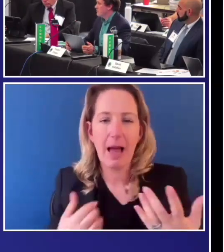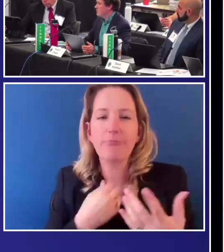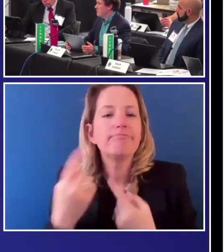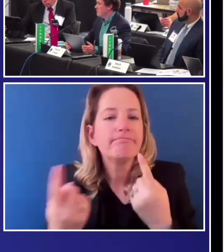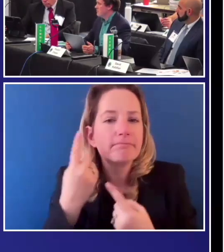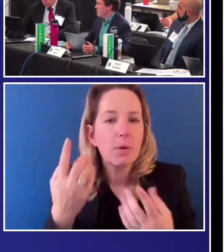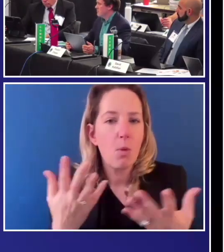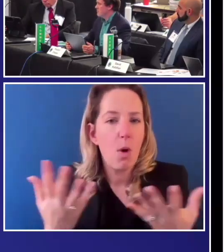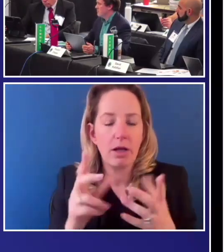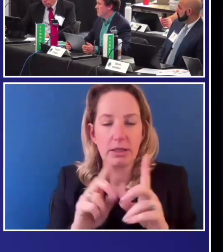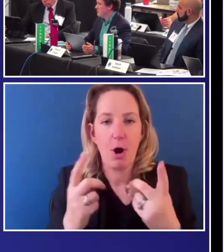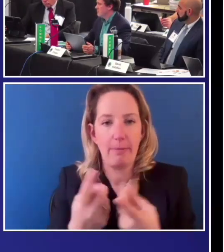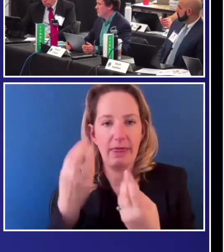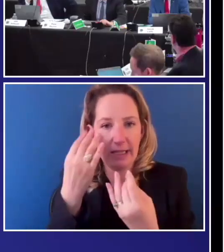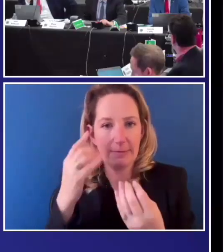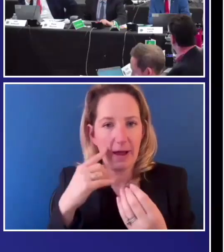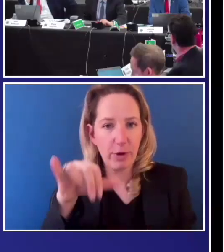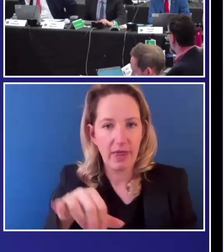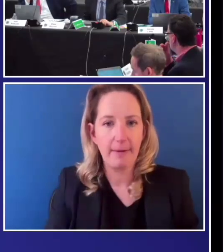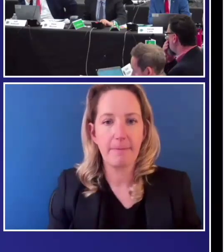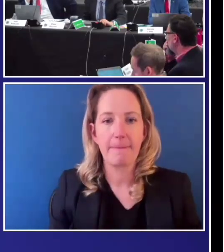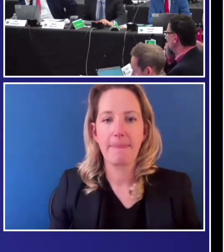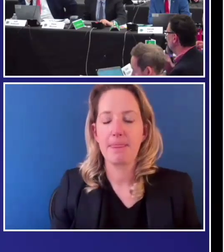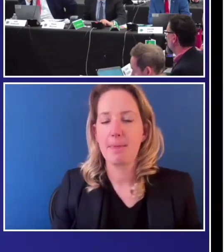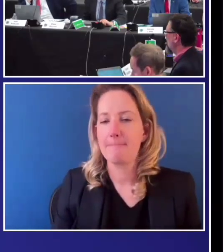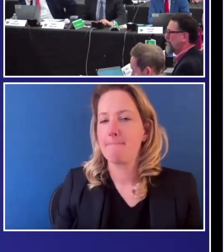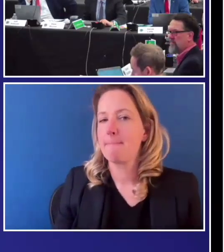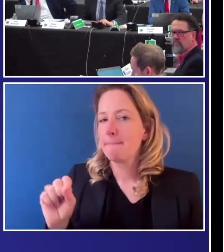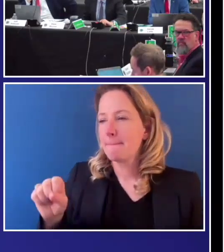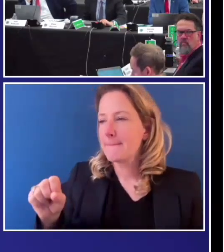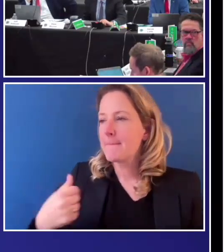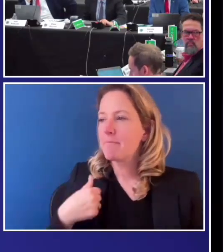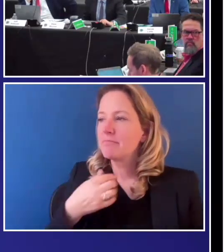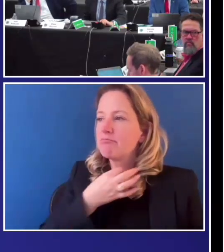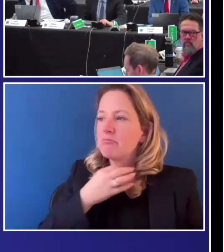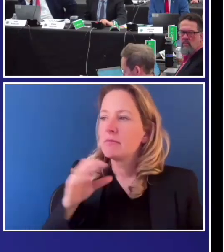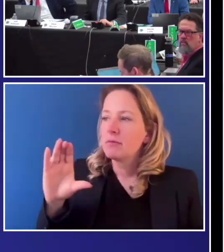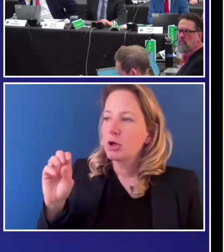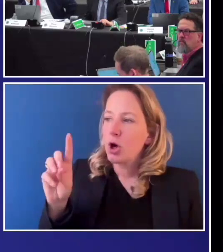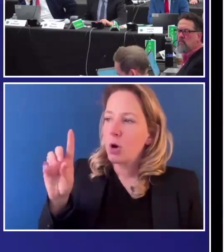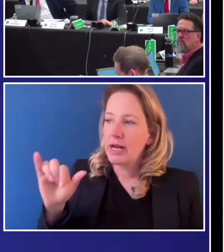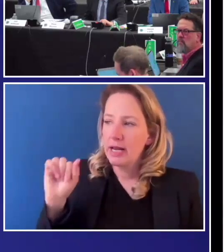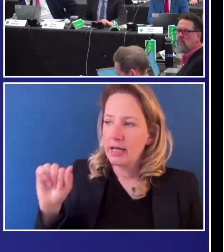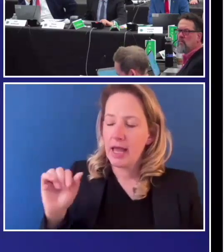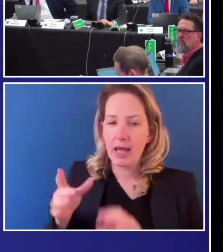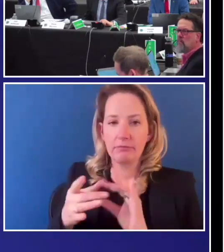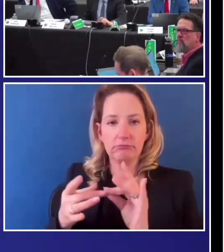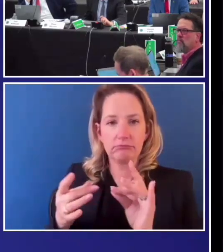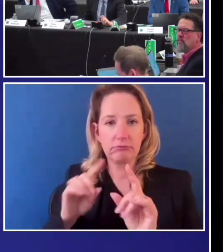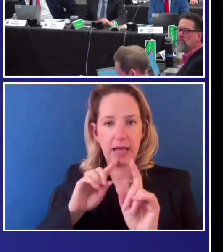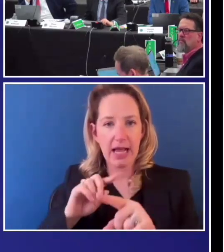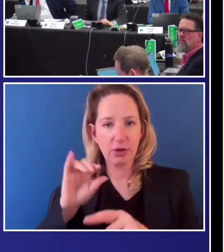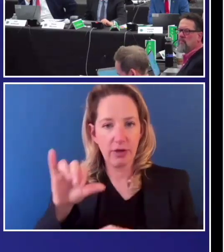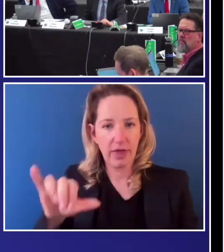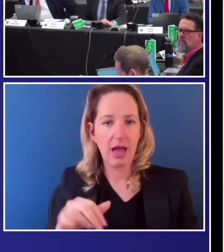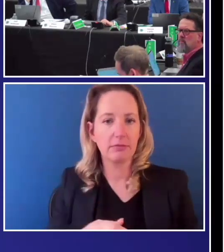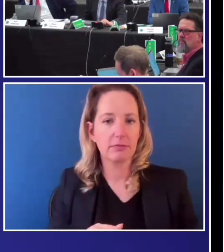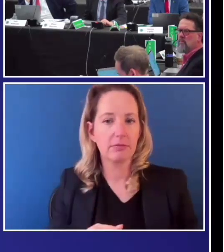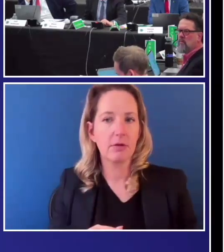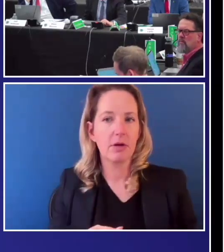So I actually wonder if Cody is, is here and can speak to, to that point. We don't -- obviously, we don't express it in,